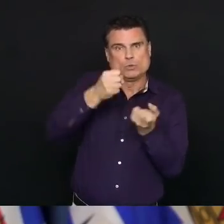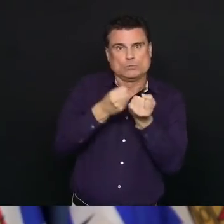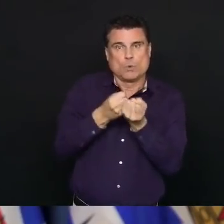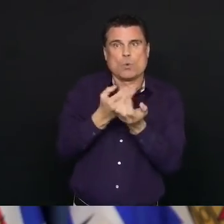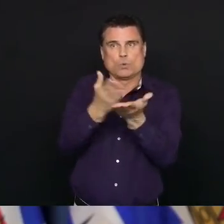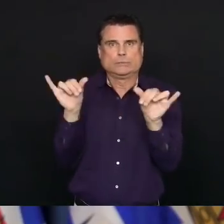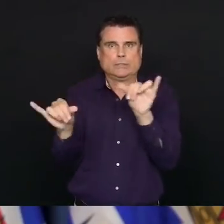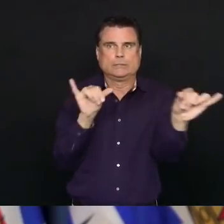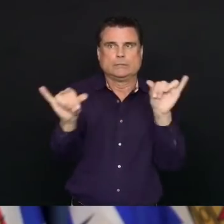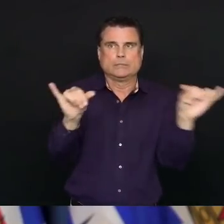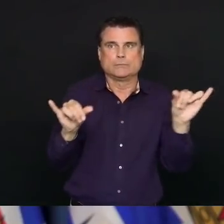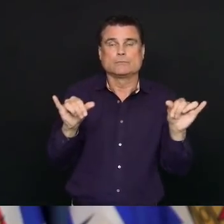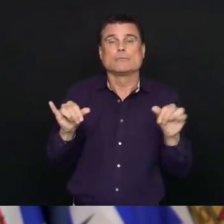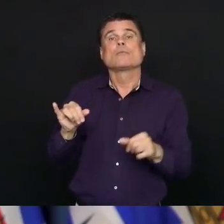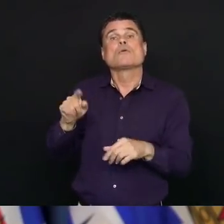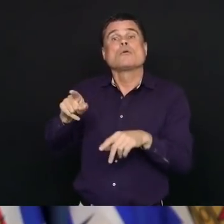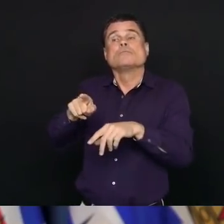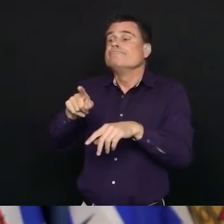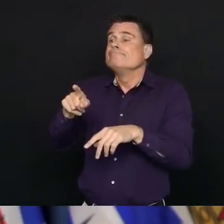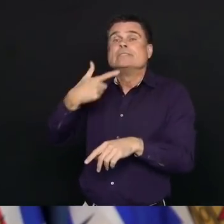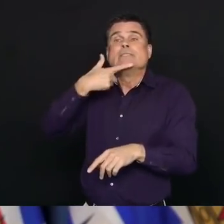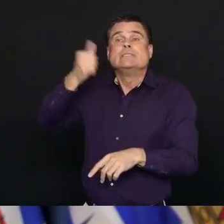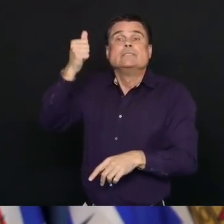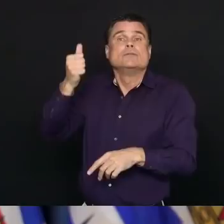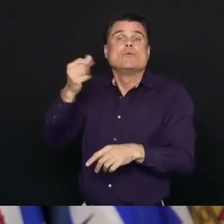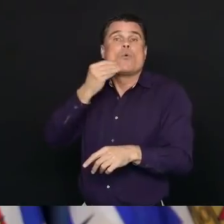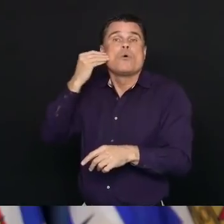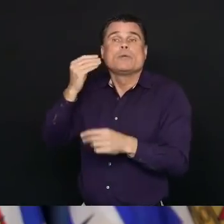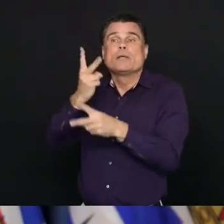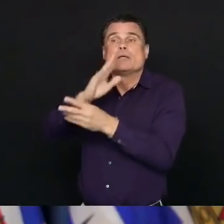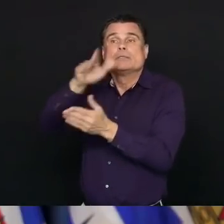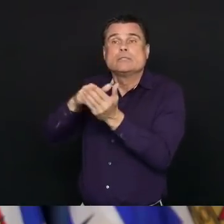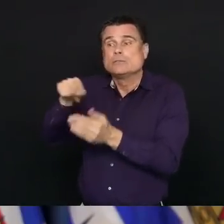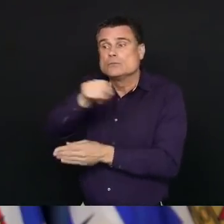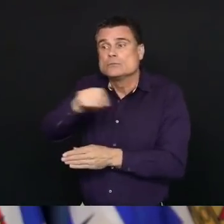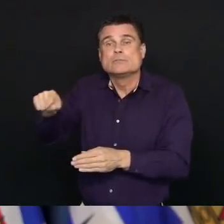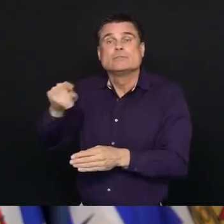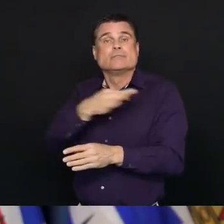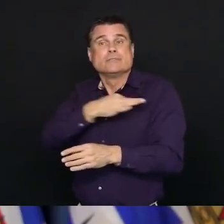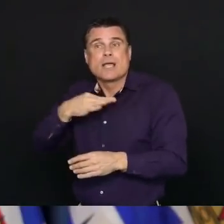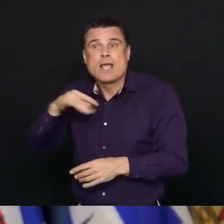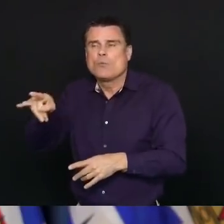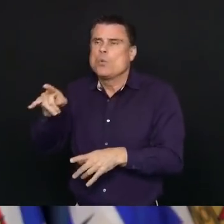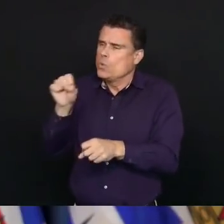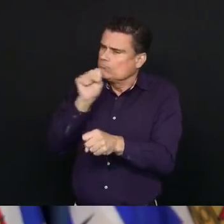neighborhood of $10 million a month. Long-term care and assisted-living spats staff were responding courageously.